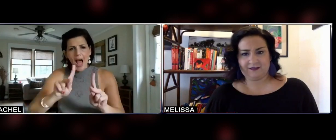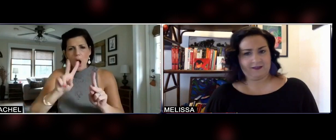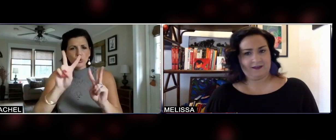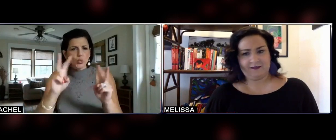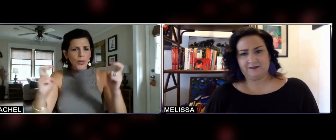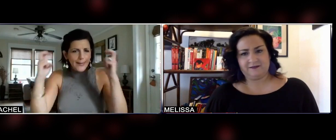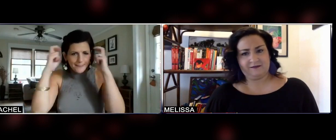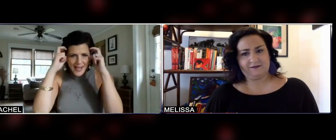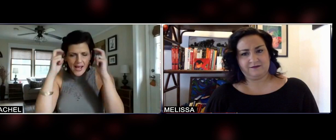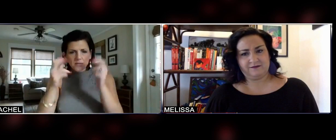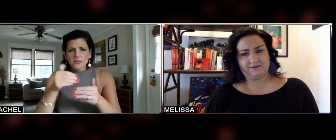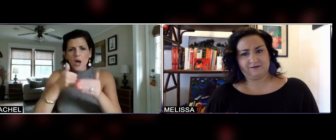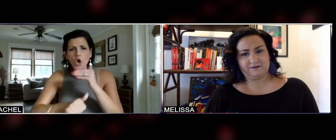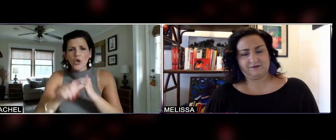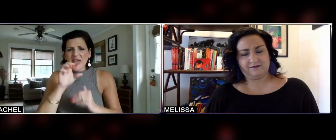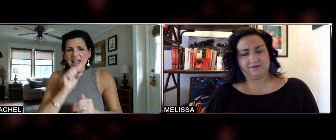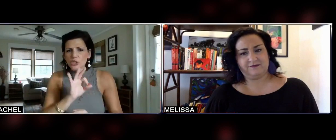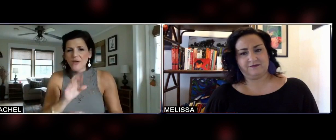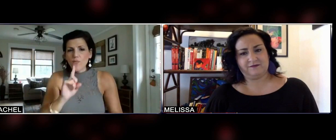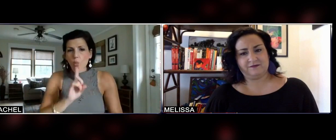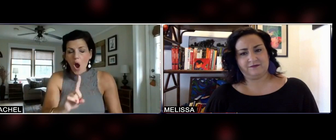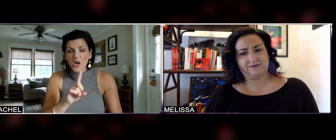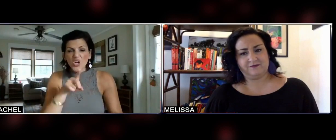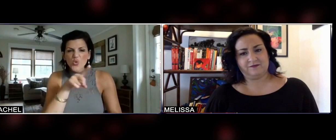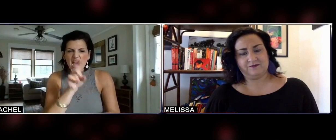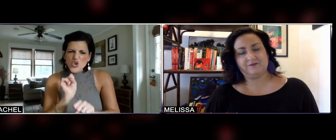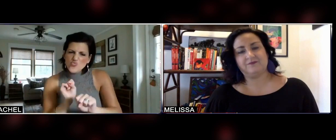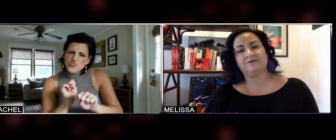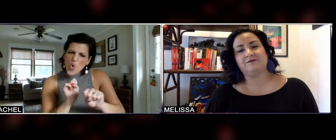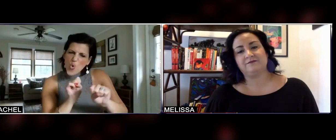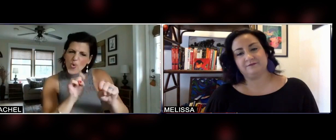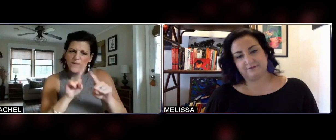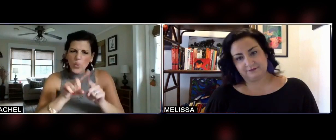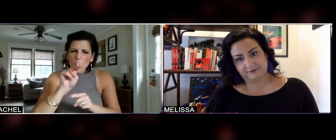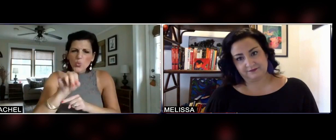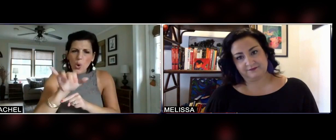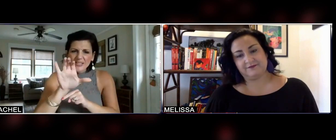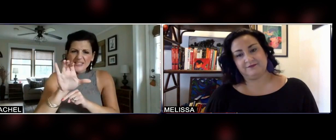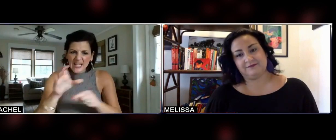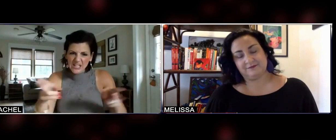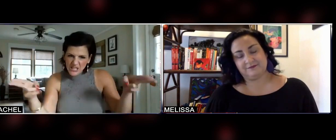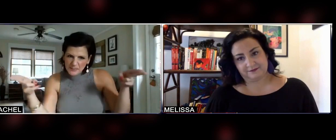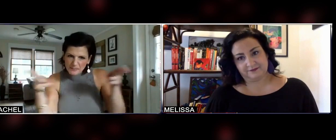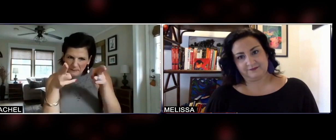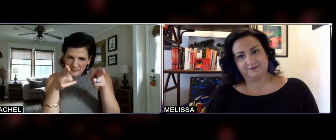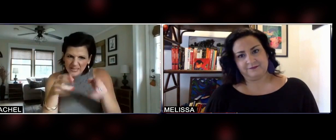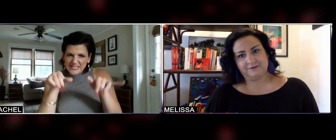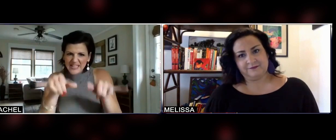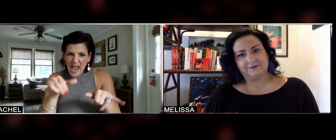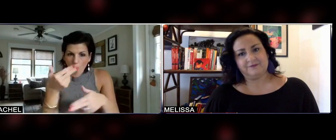for double cochlear implants for children under the age of 1, so they drove all the way to New York City to get their children implants on both sides,